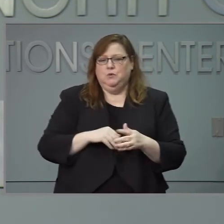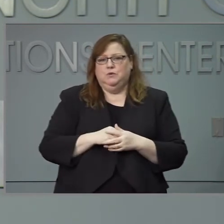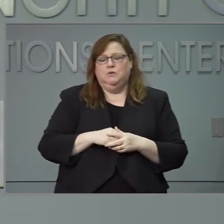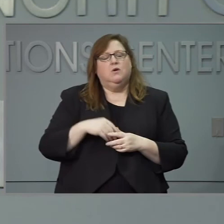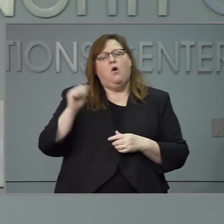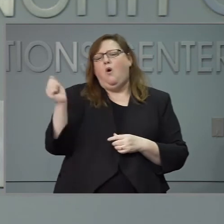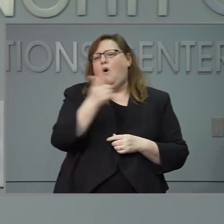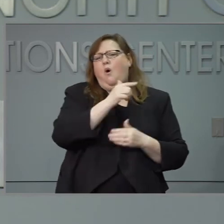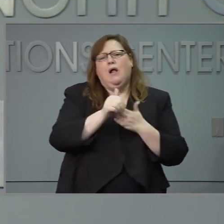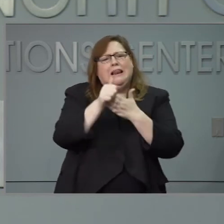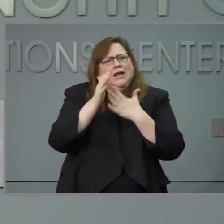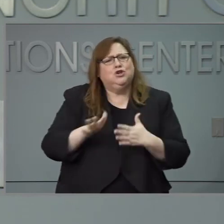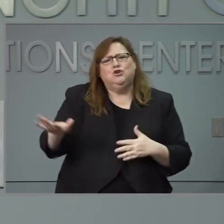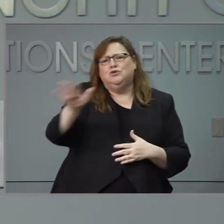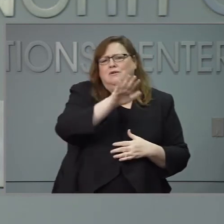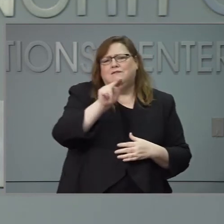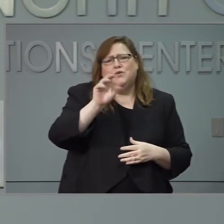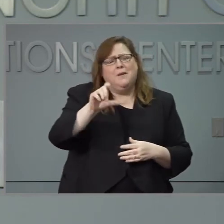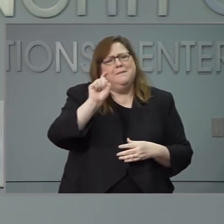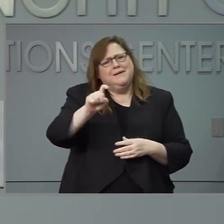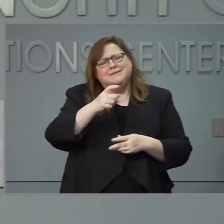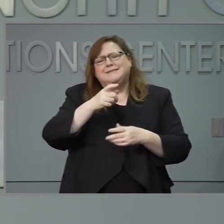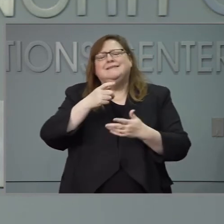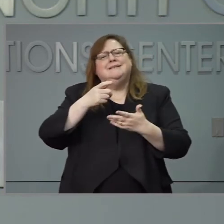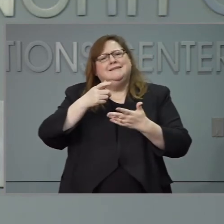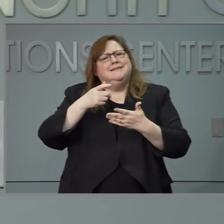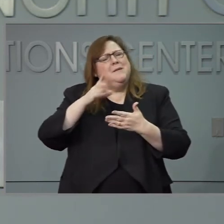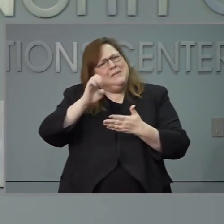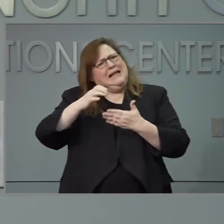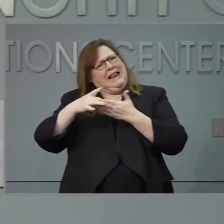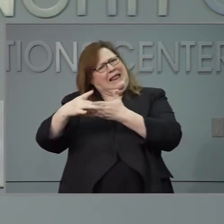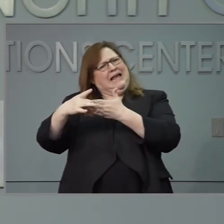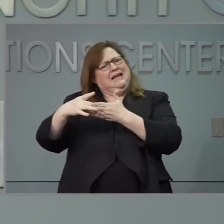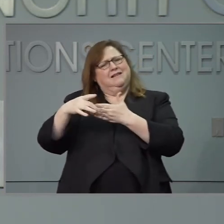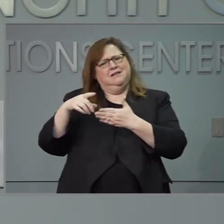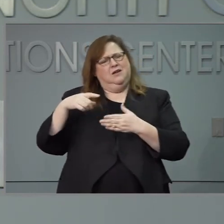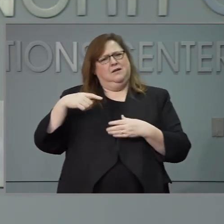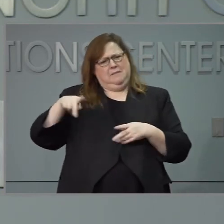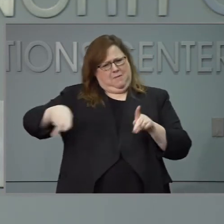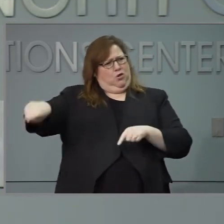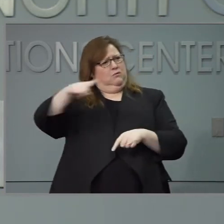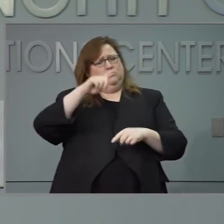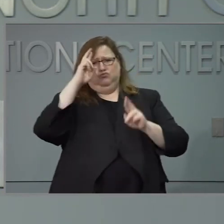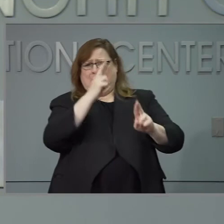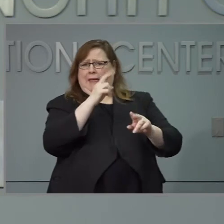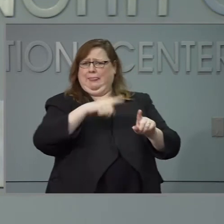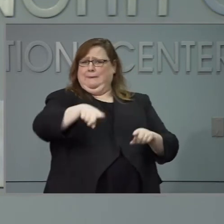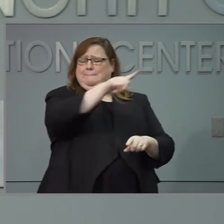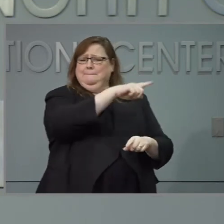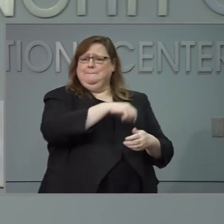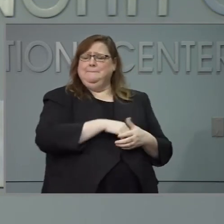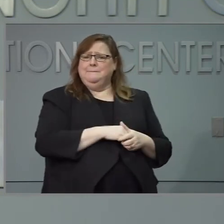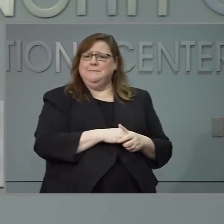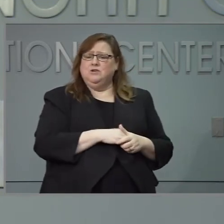SABES CÓMO FUNCIONAN LOS INCENTIVOS, SOLO PAGAS INCENTIVO INCENTIVOS A LAS CORPORACIONES, CUANDO TIENEN UN EMPLEO QUE HA